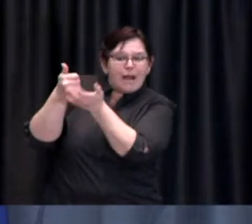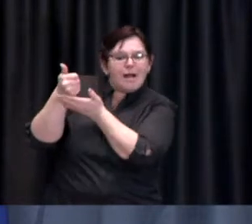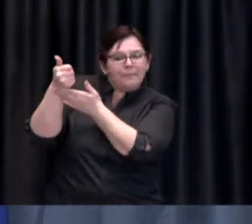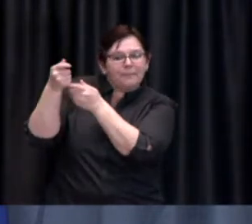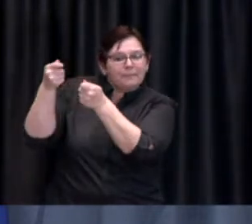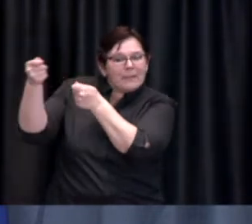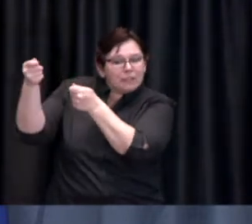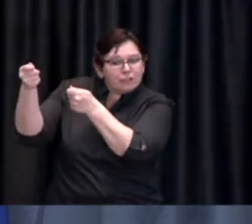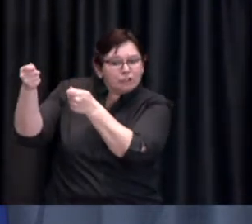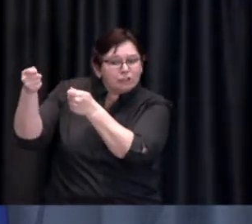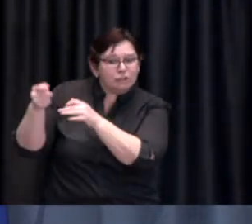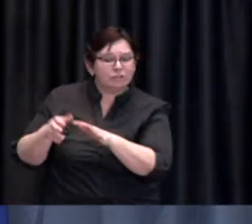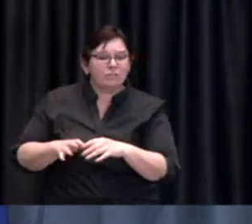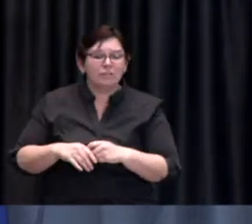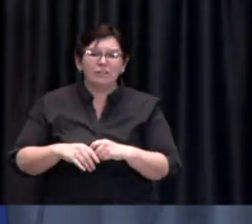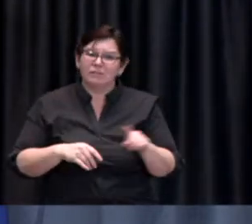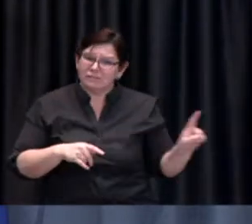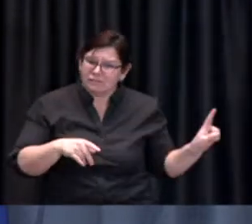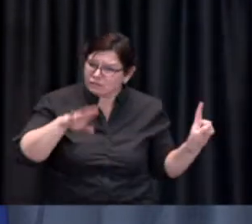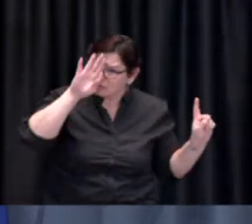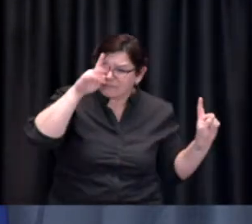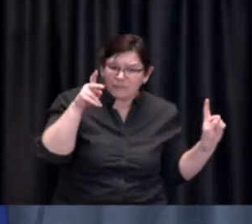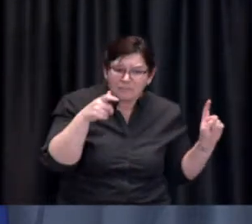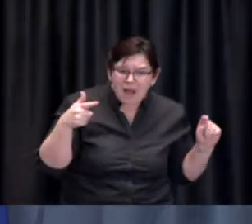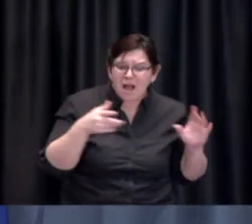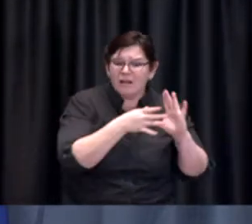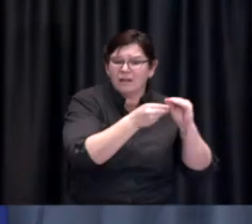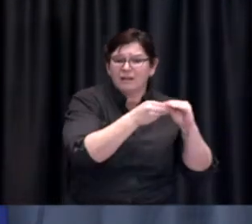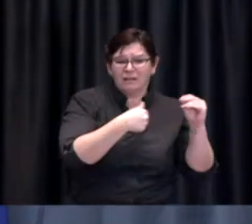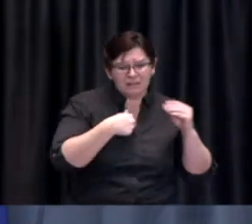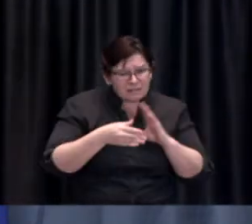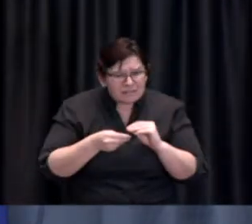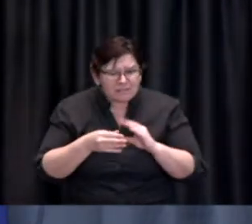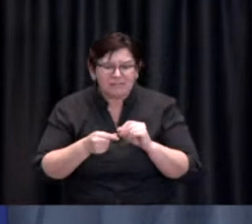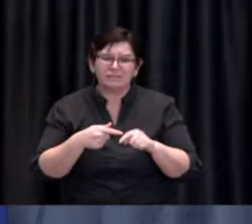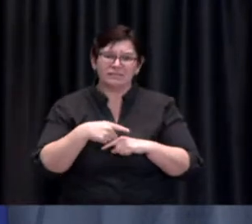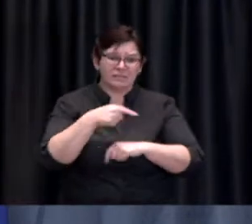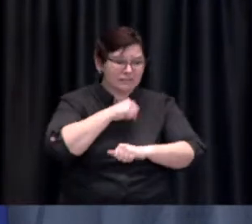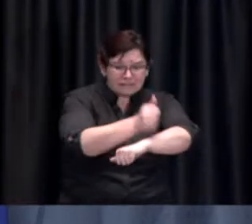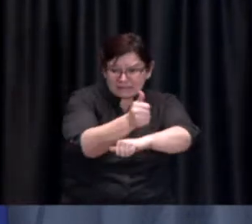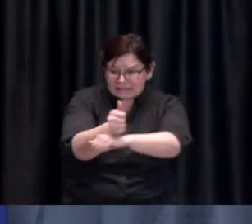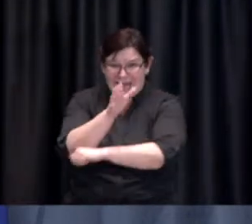great job at getting these mass immunization clinics which are part of what we will help with